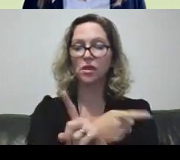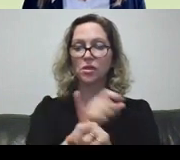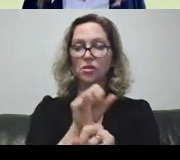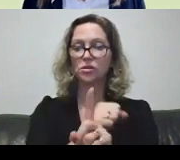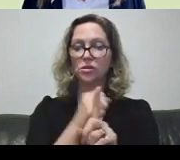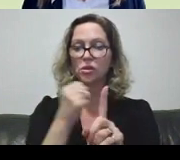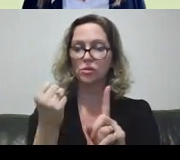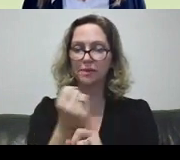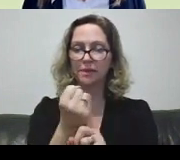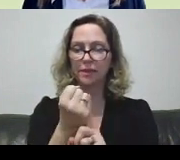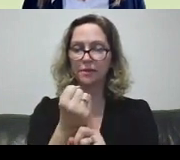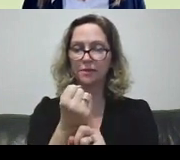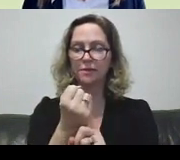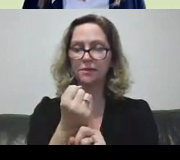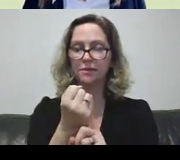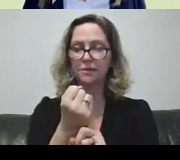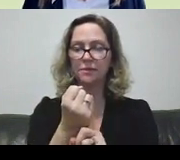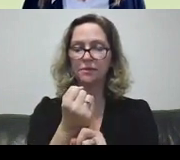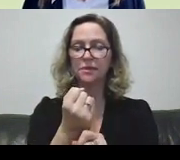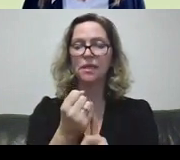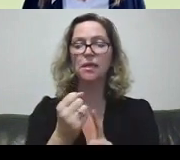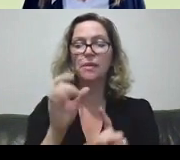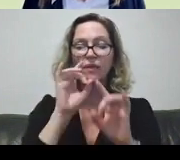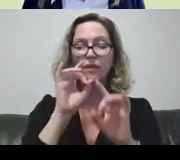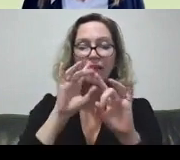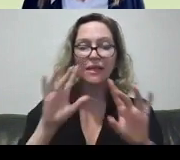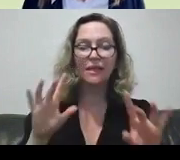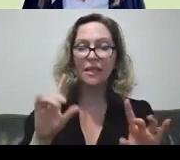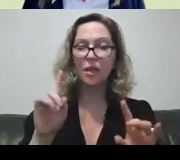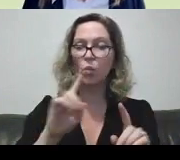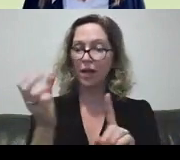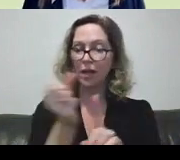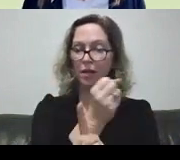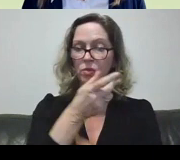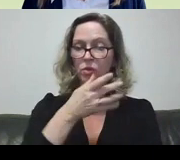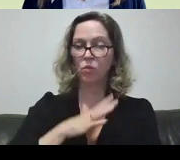you are seeking and identify why the plan is not meeting the needs and what